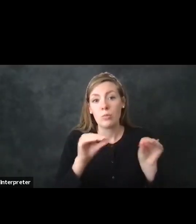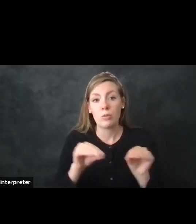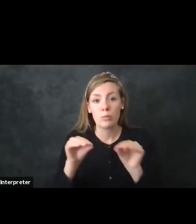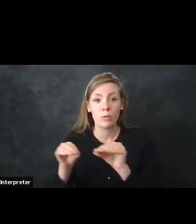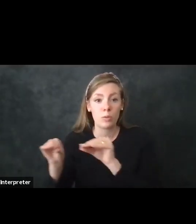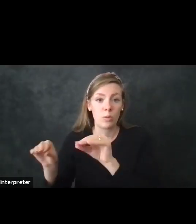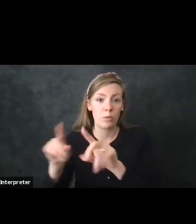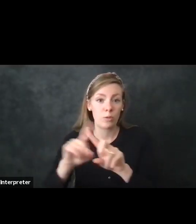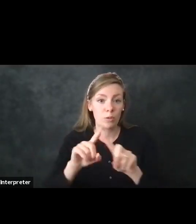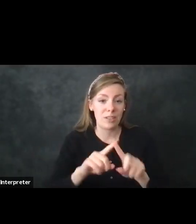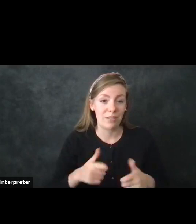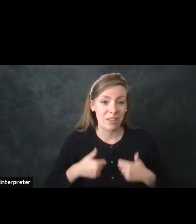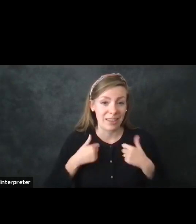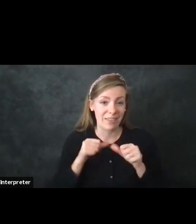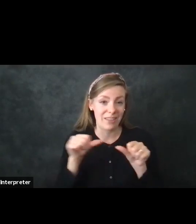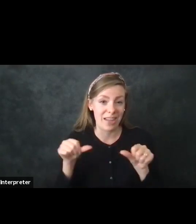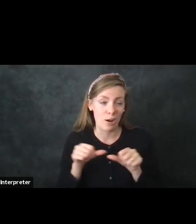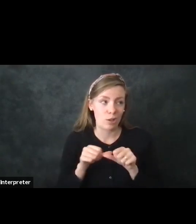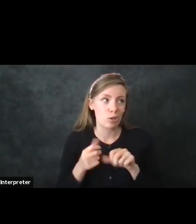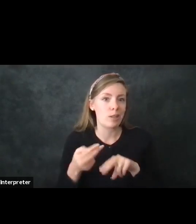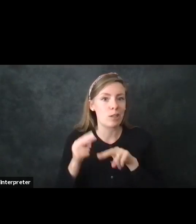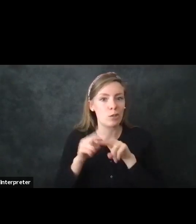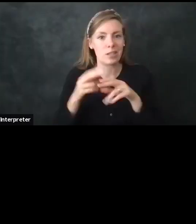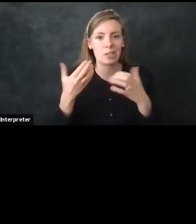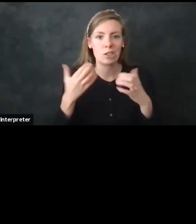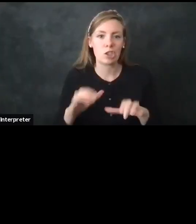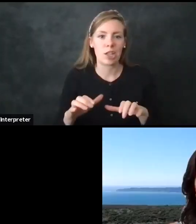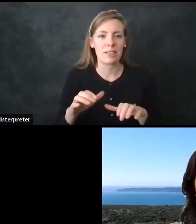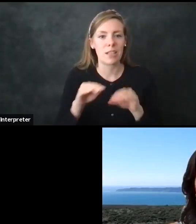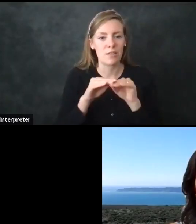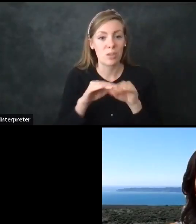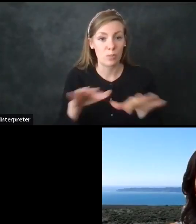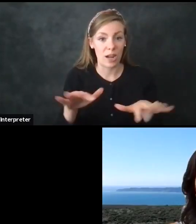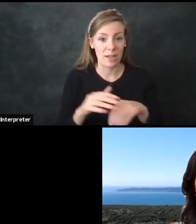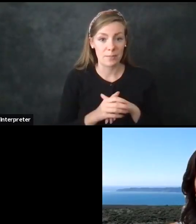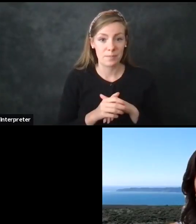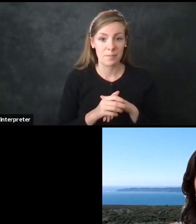increasing the possibility of over 19 transmission in Mase populations at